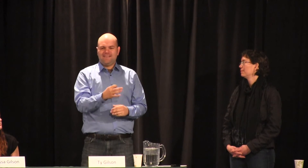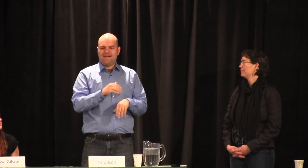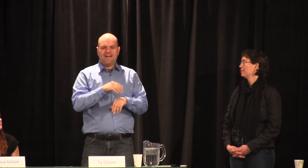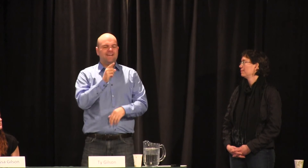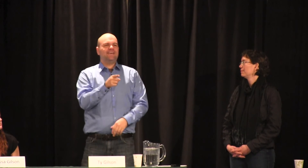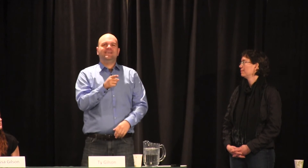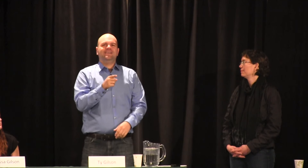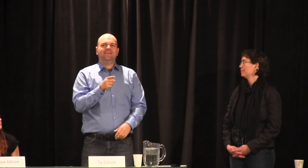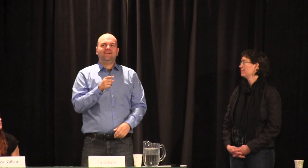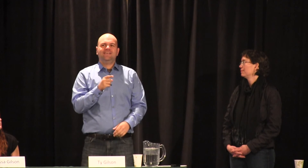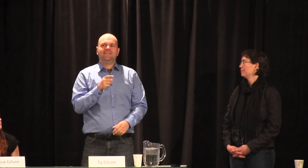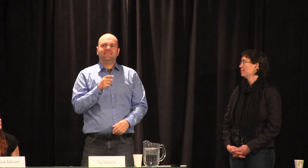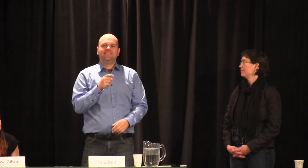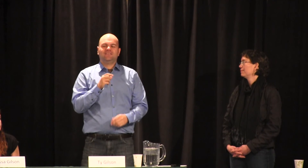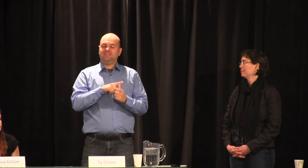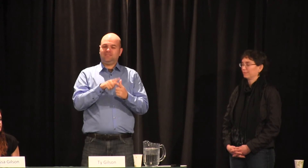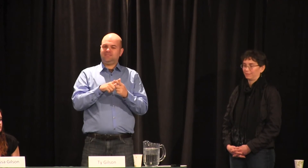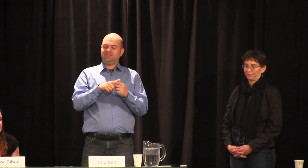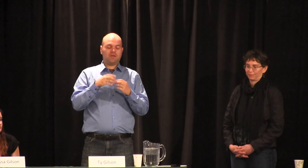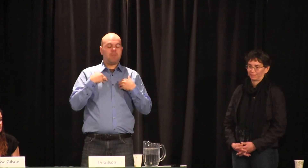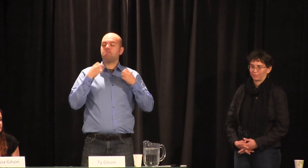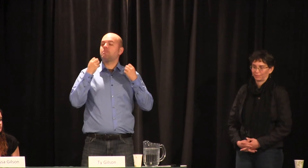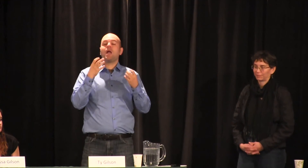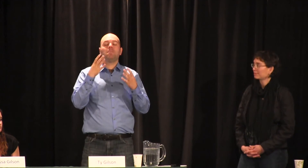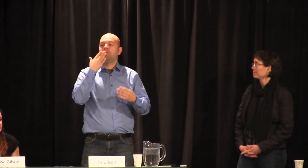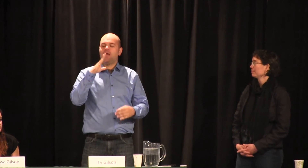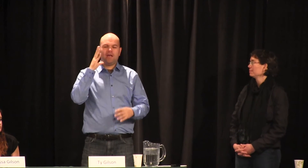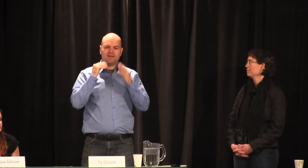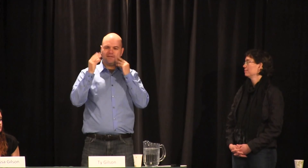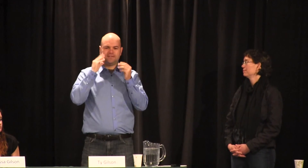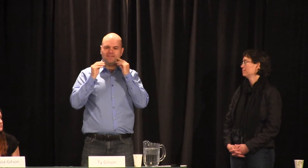And I got pretty pissed off at them.